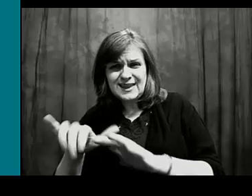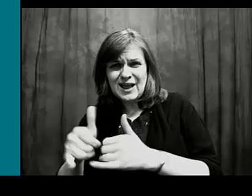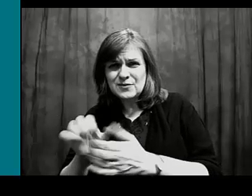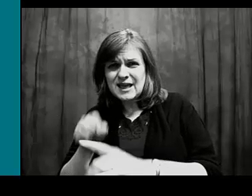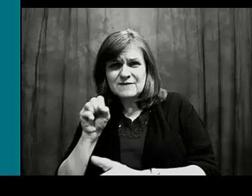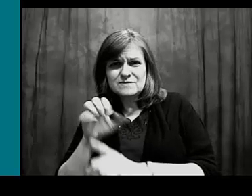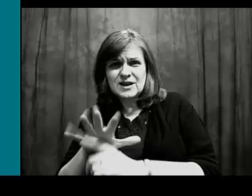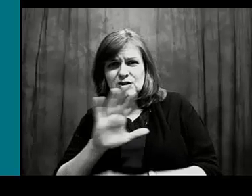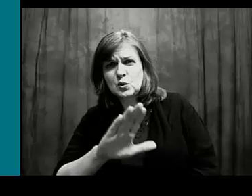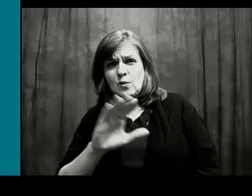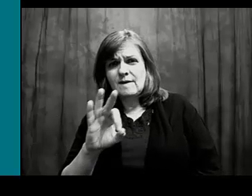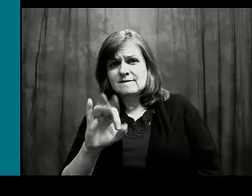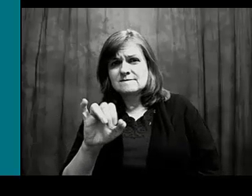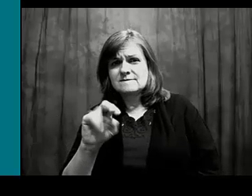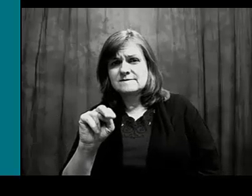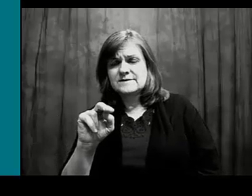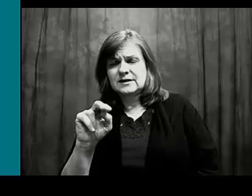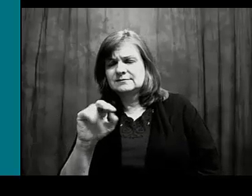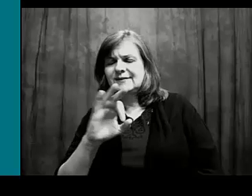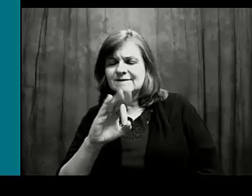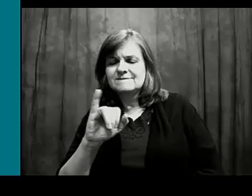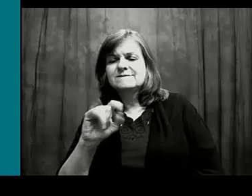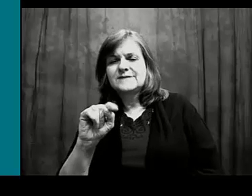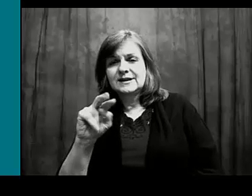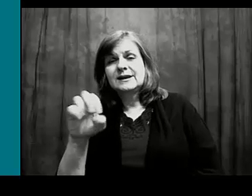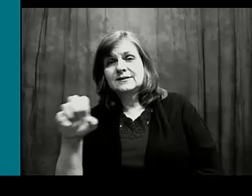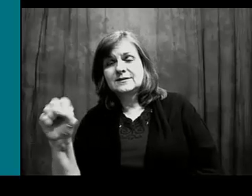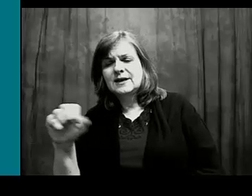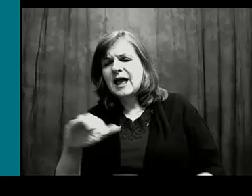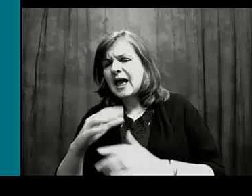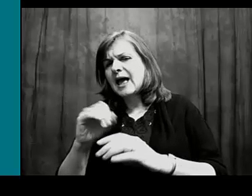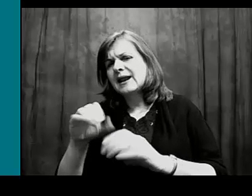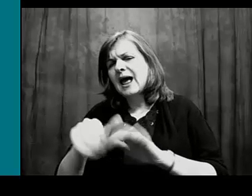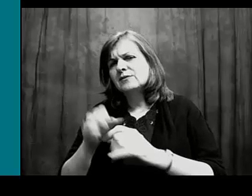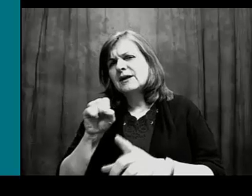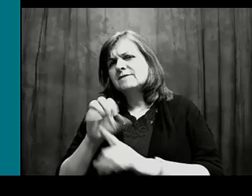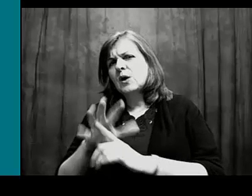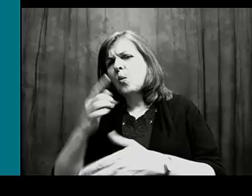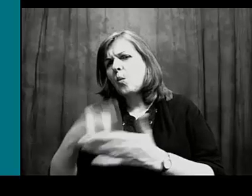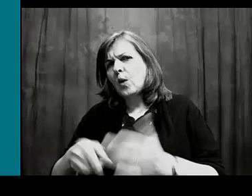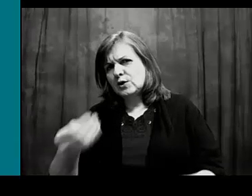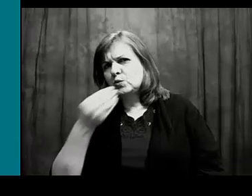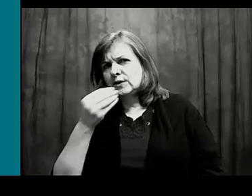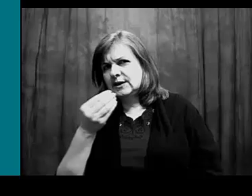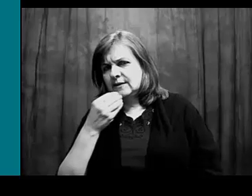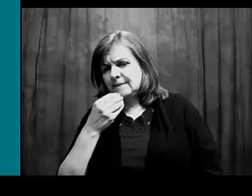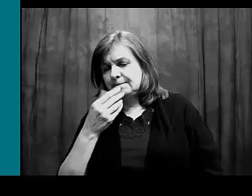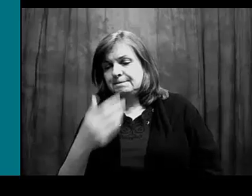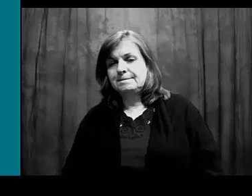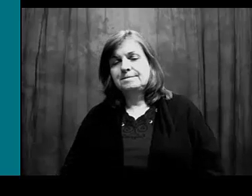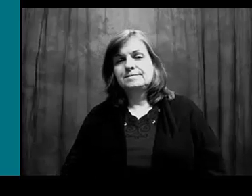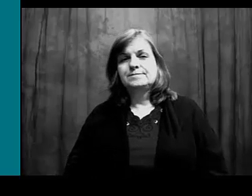how that would affect your fitness!! and how that would affect what you eat in a given day!